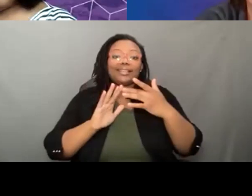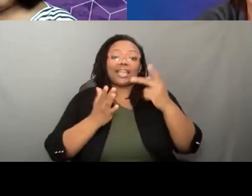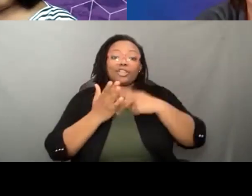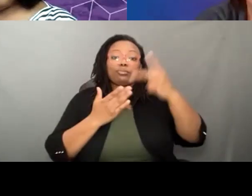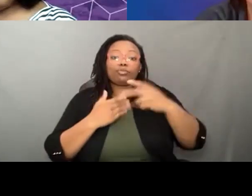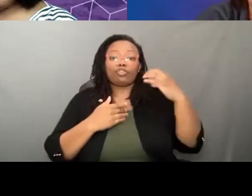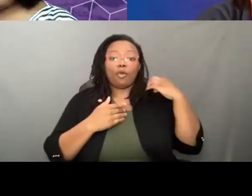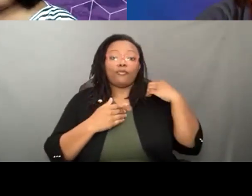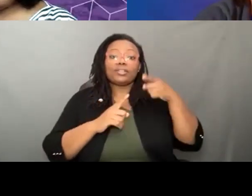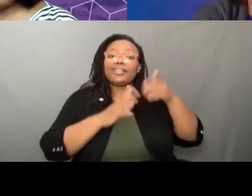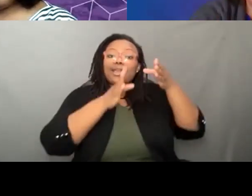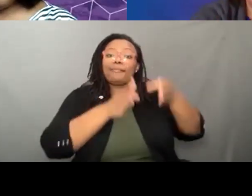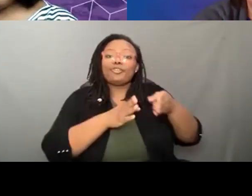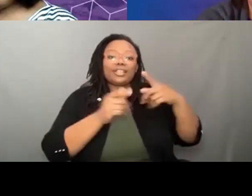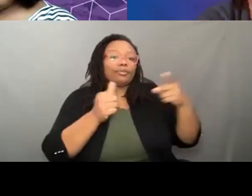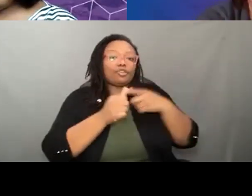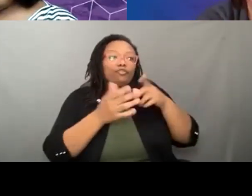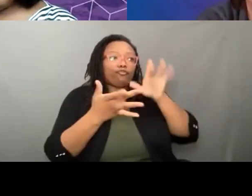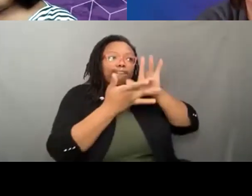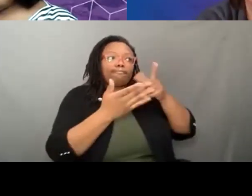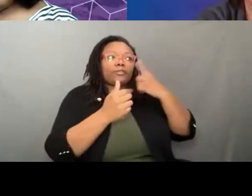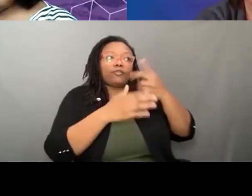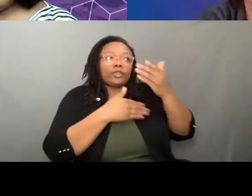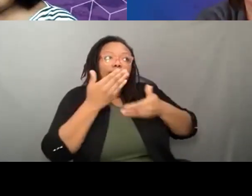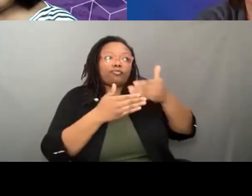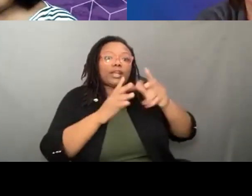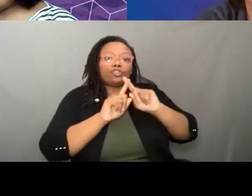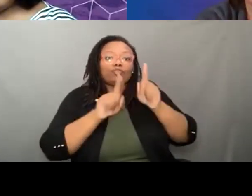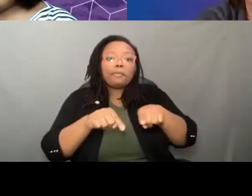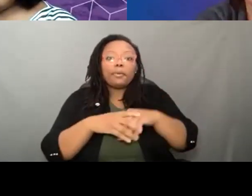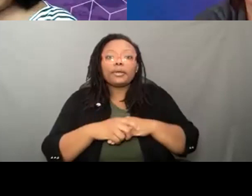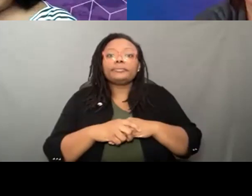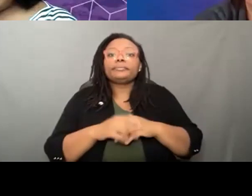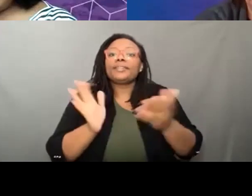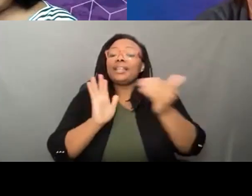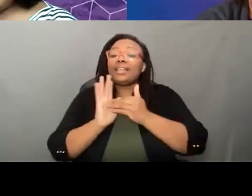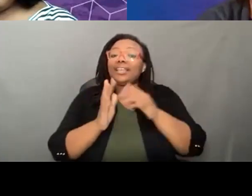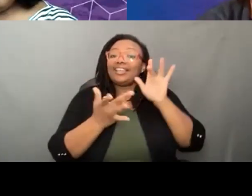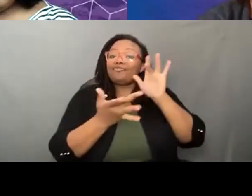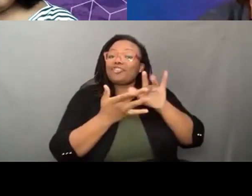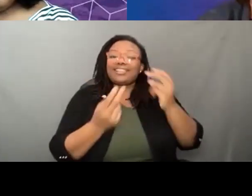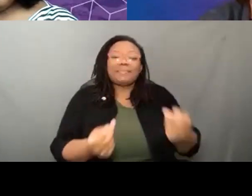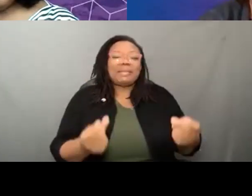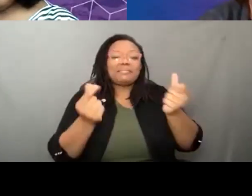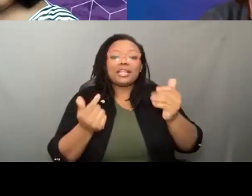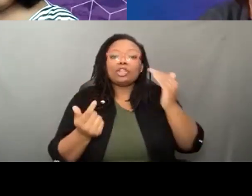The program officer would be your first stop for the progress reports. And reach out to them as soon as you know that there's an issue.